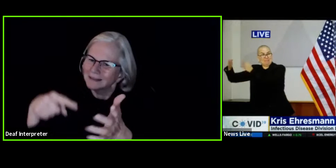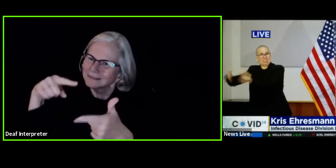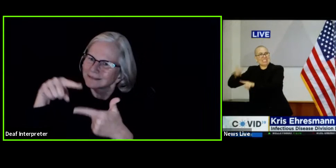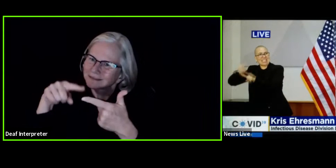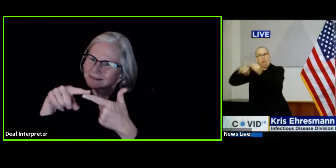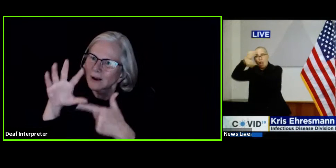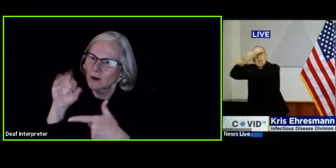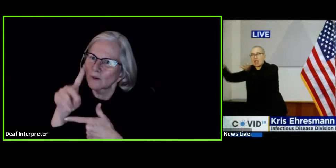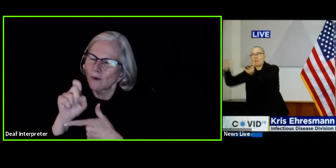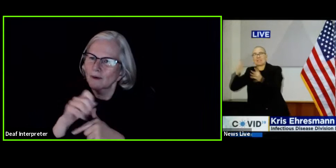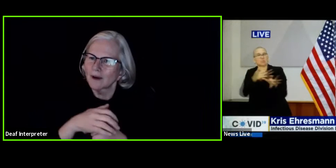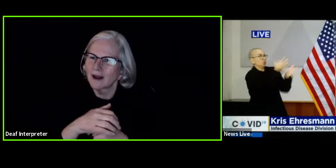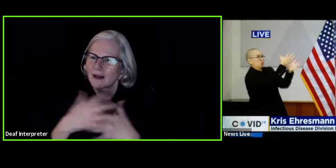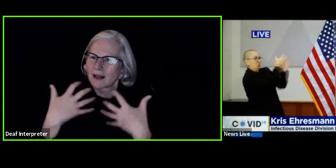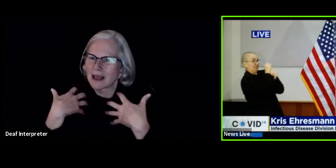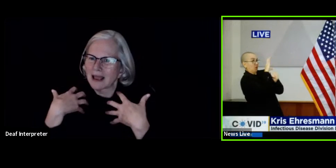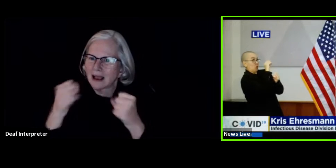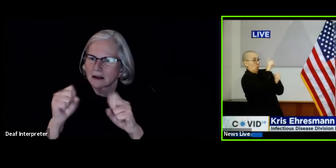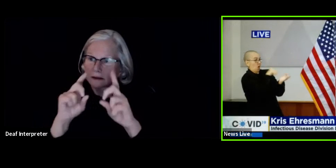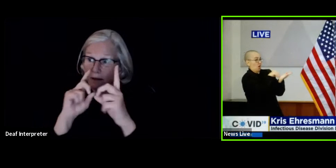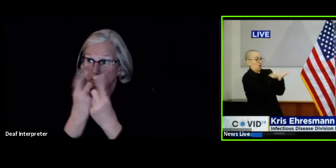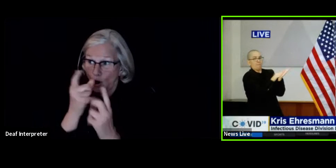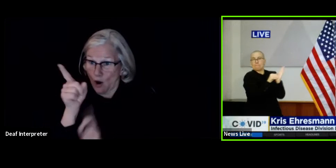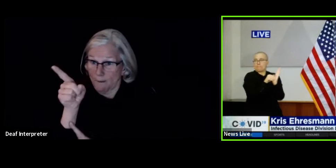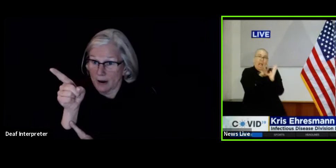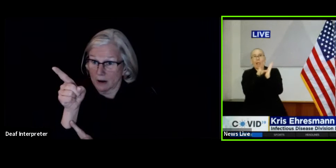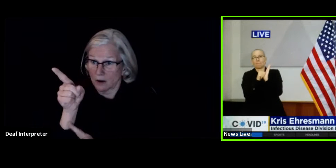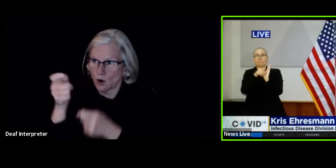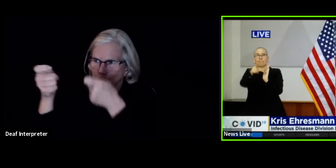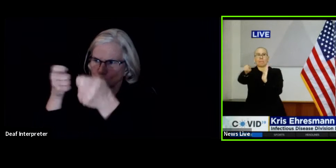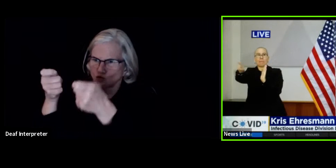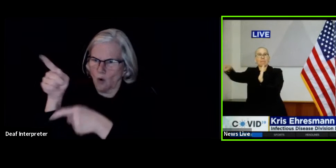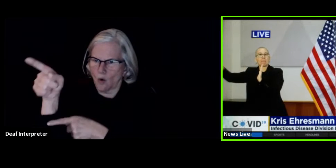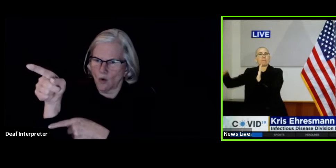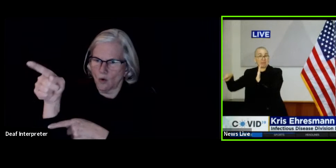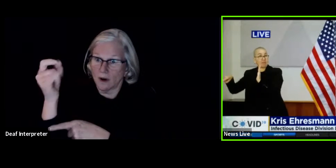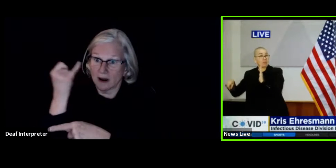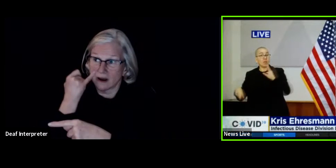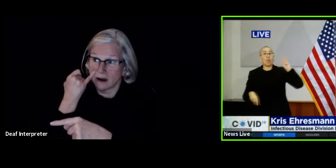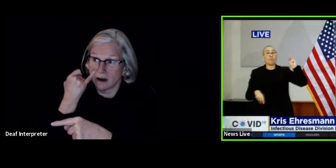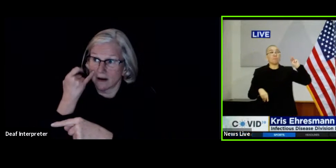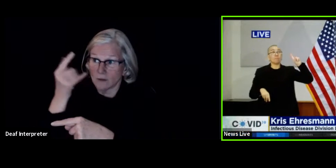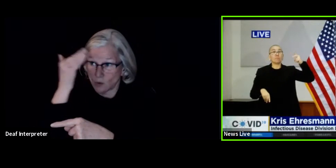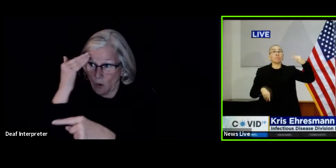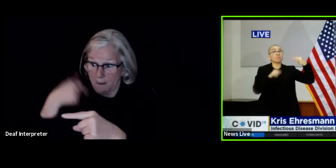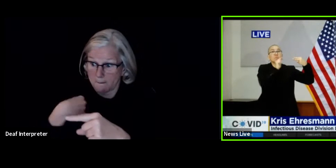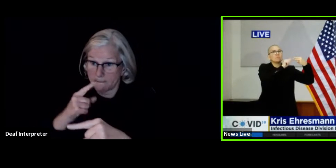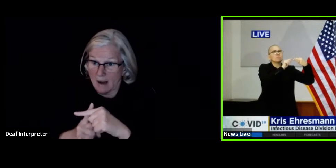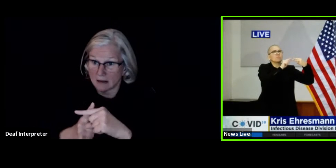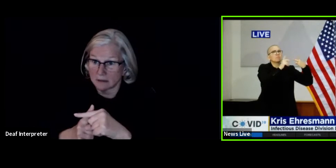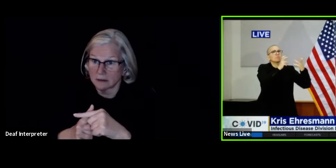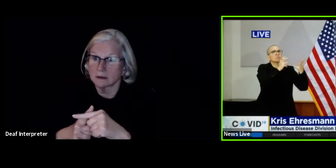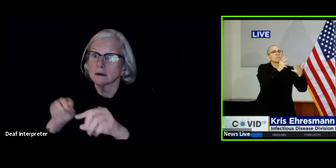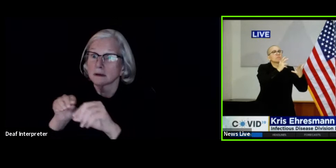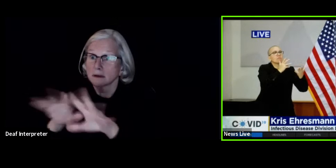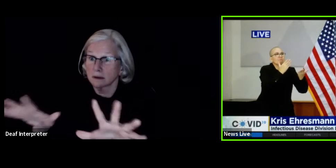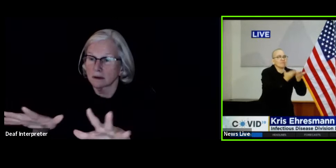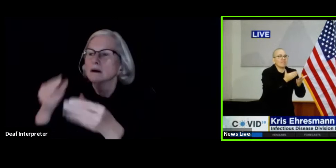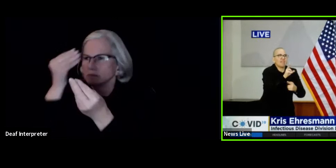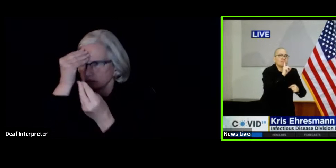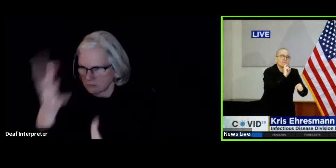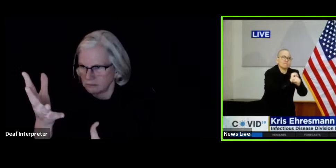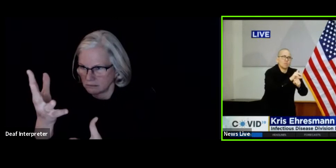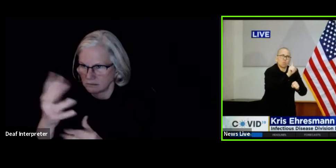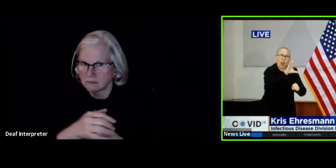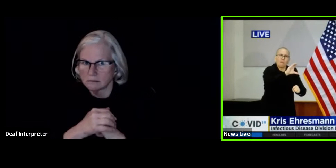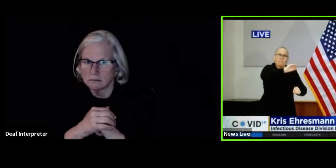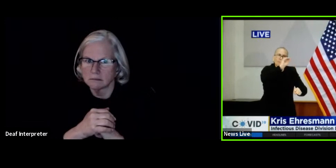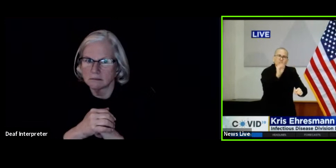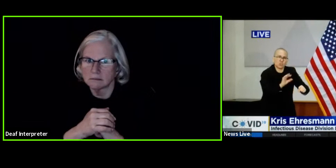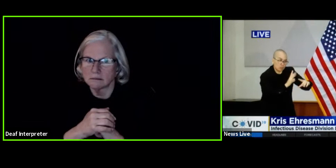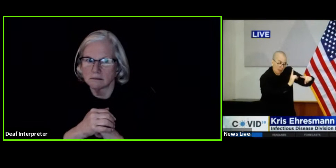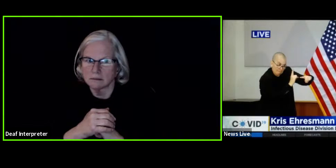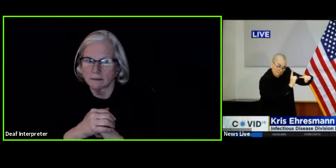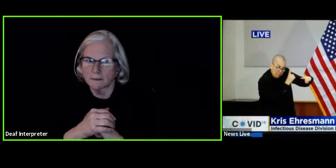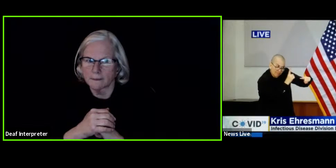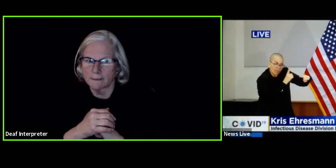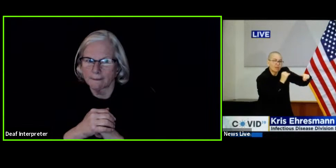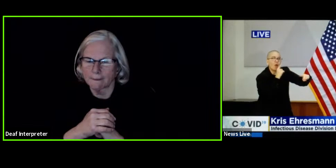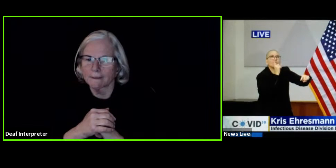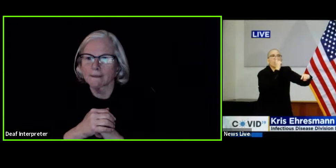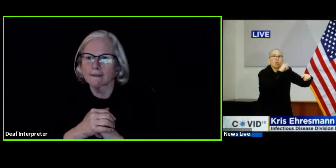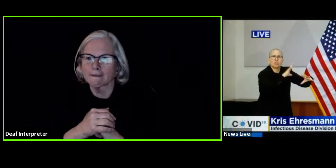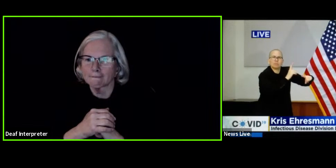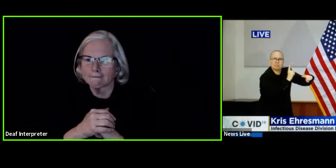THE ABILITY TO CONTROL ONLY WHEN WE VERIFY THAT THERE REALLY IS A POSITIVE TEST